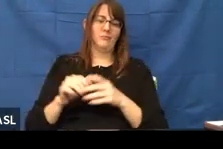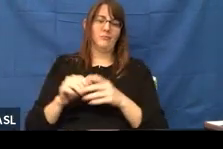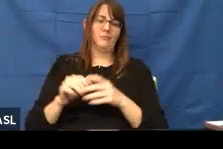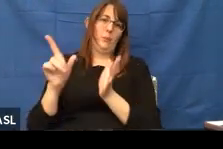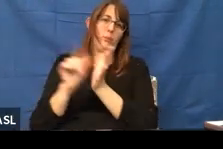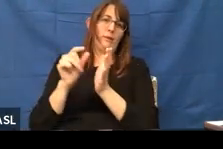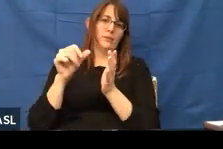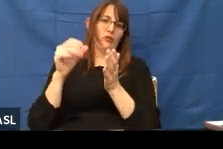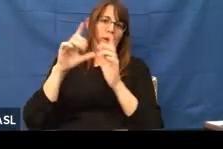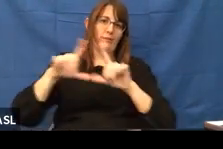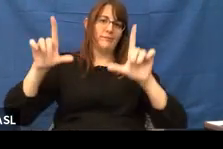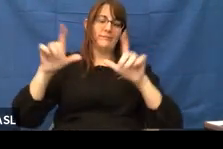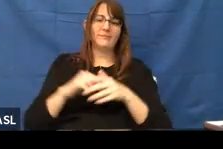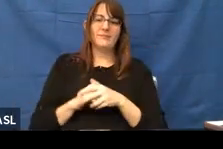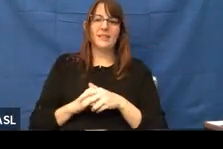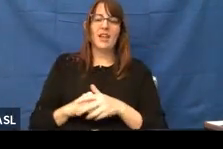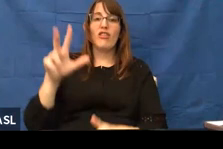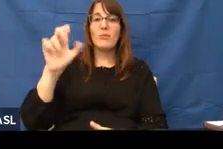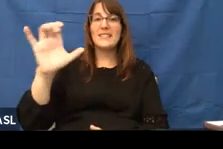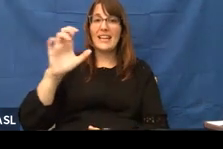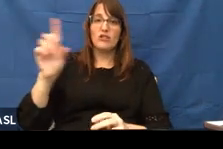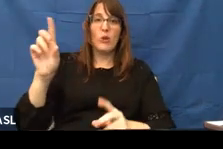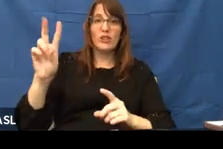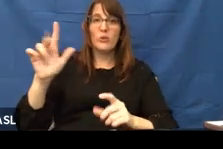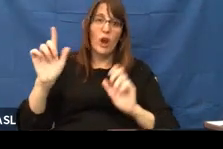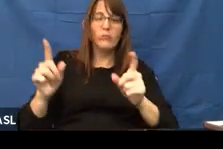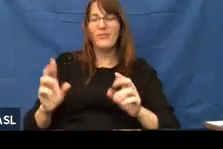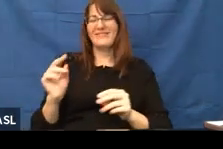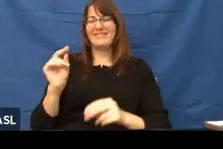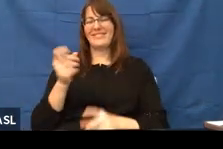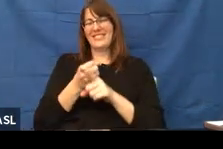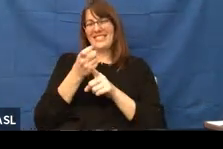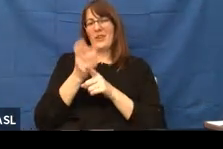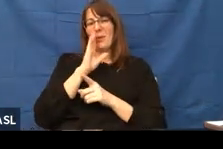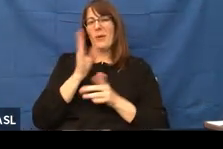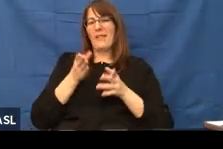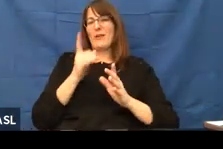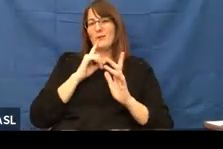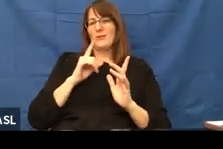Jewyl Alderson Clarke, SDCOE: will only have it up for three seconds. So the real challenge. Just kidding, will keep up long enough for you to actually see it.